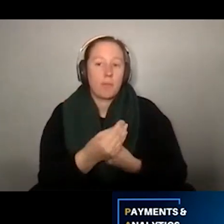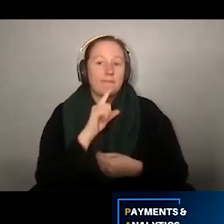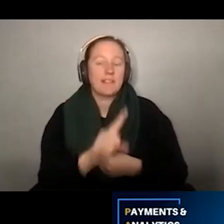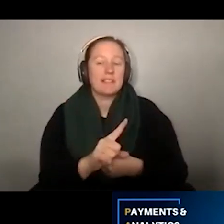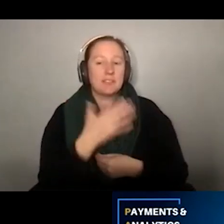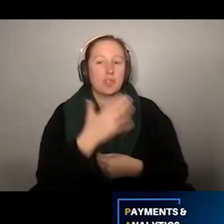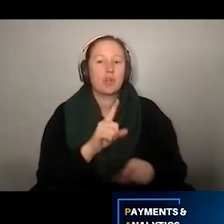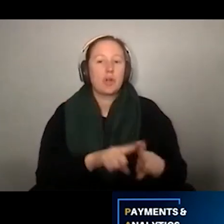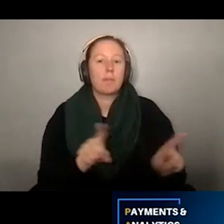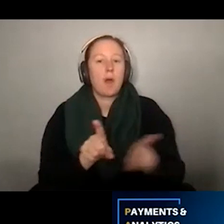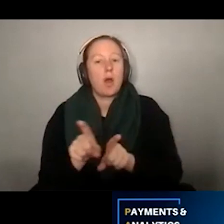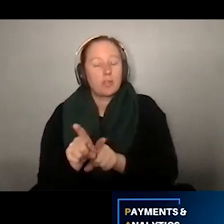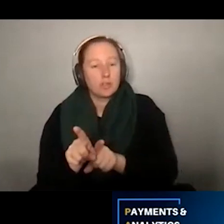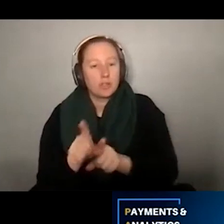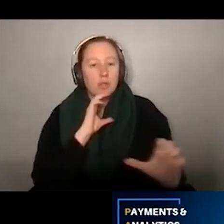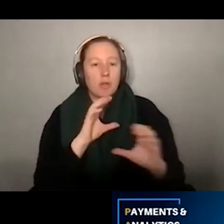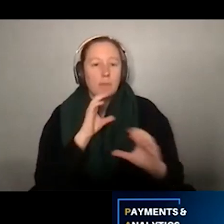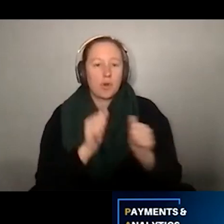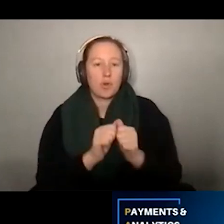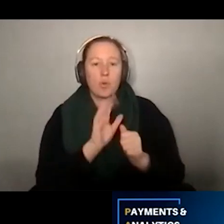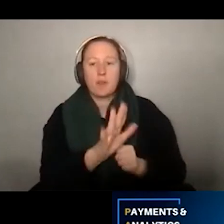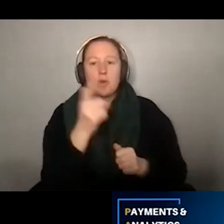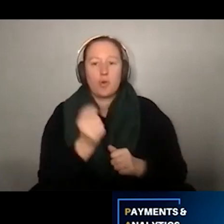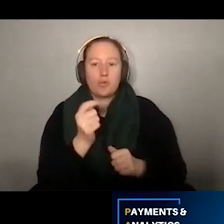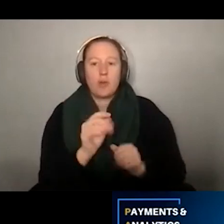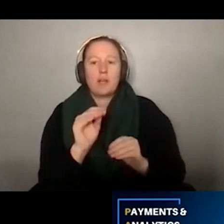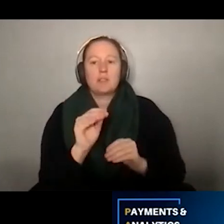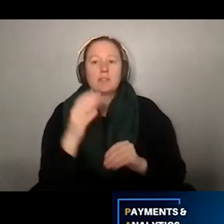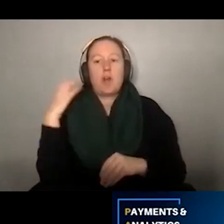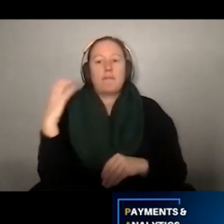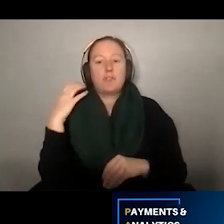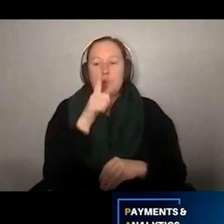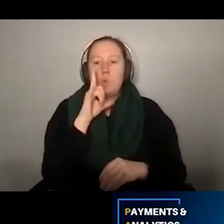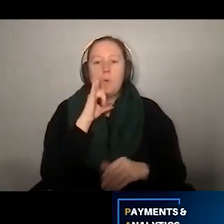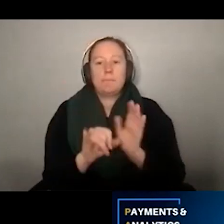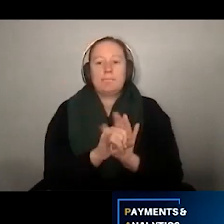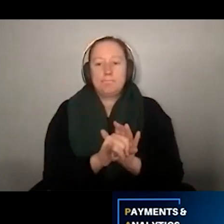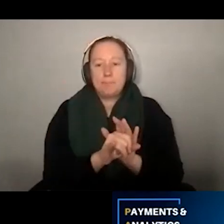But also communicating with your grants officer that's identified in your award notice